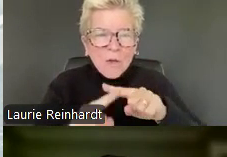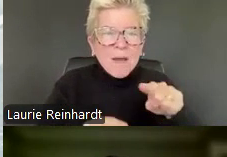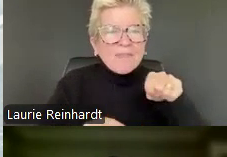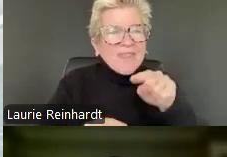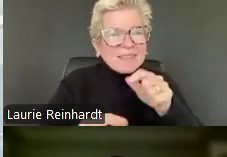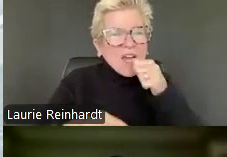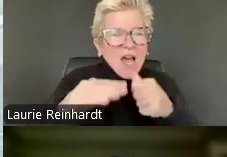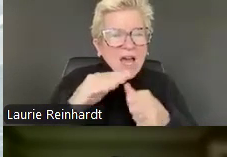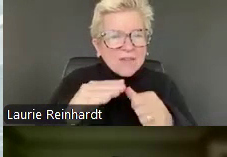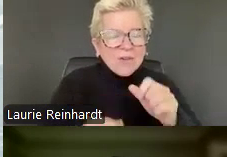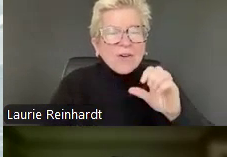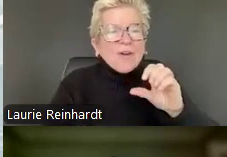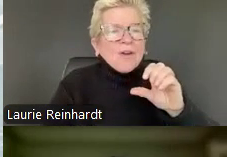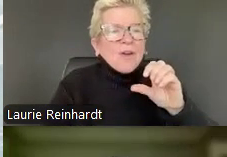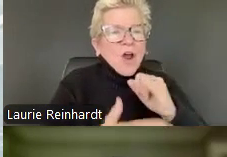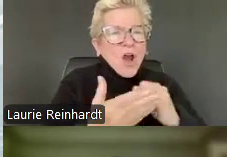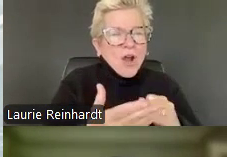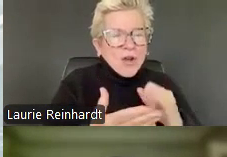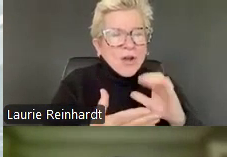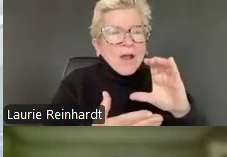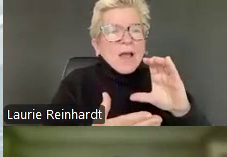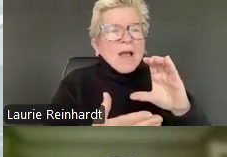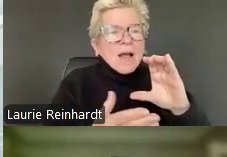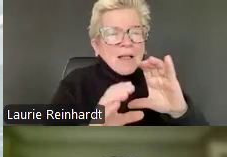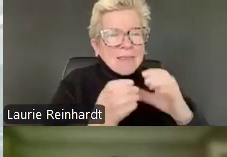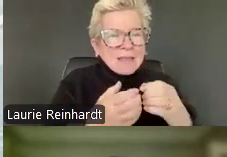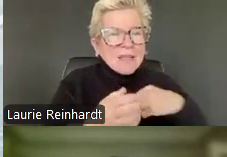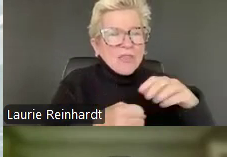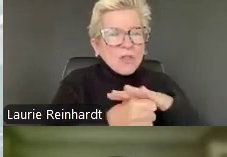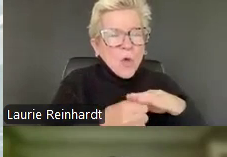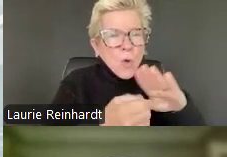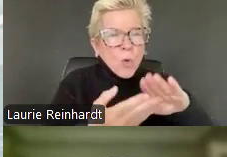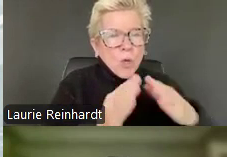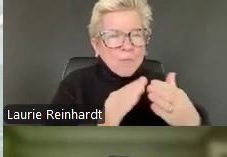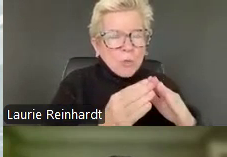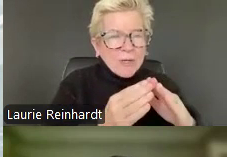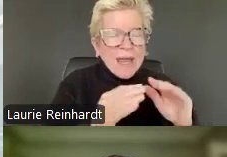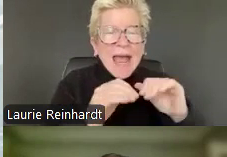at the local community. How can you get CTE credit for classes like that?